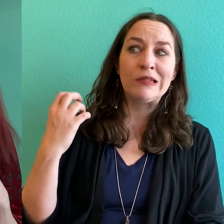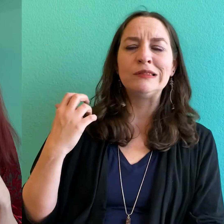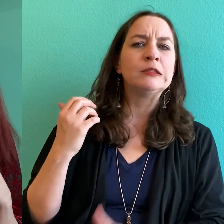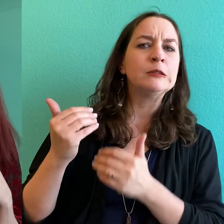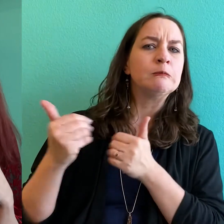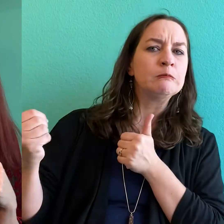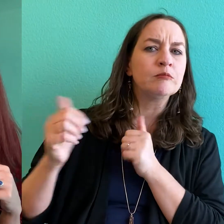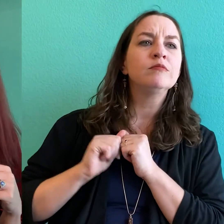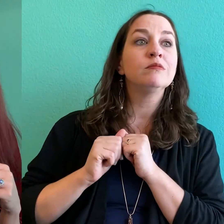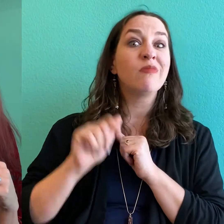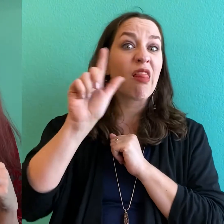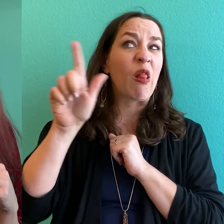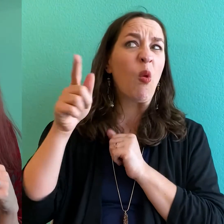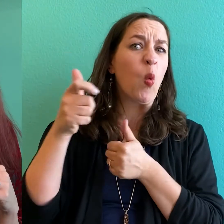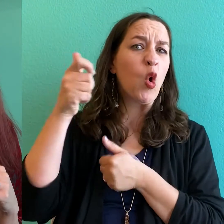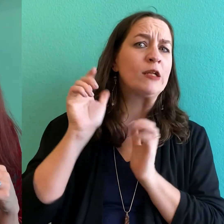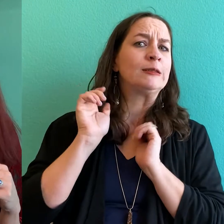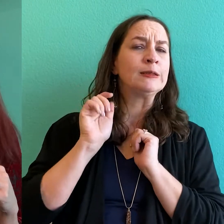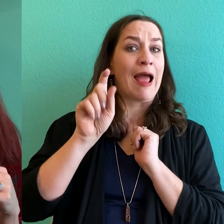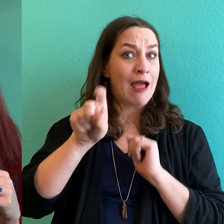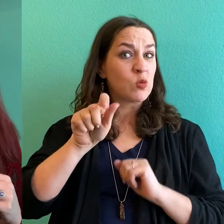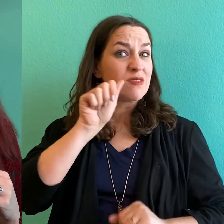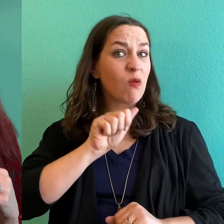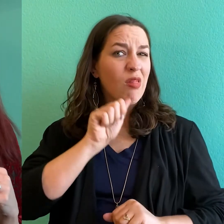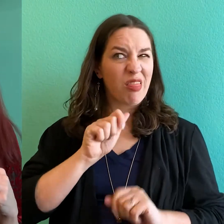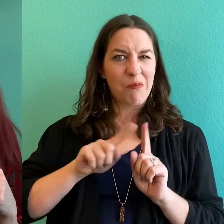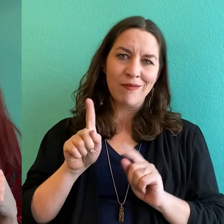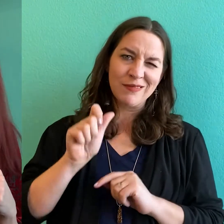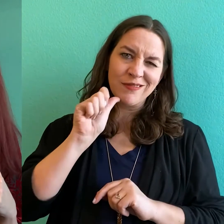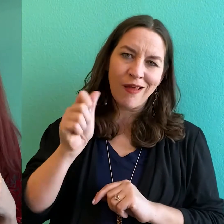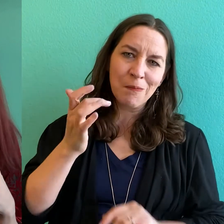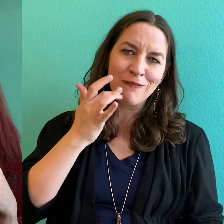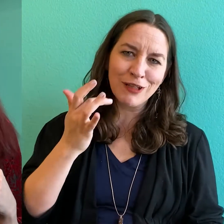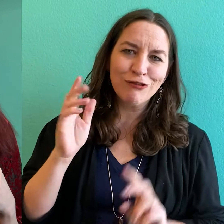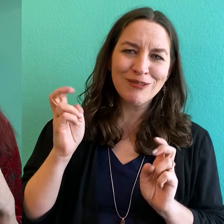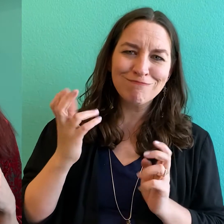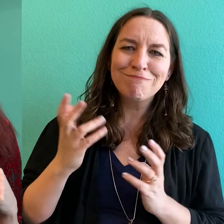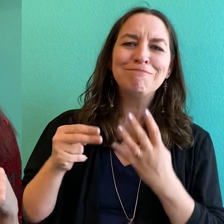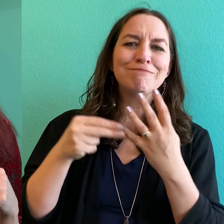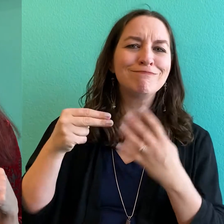your boss or the landlord or somebody that you have to deal with, but maybe isn't your favorite person.